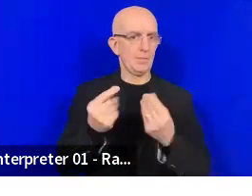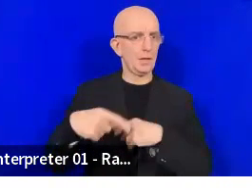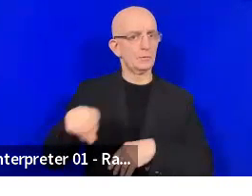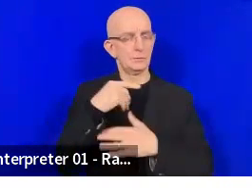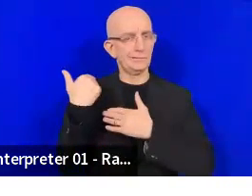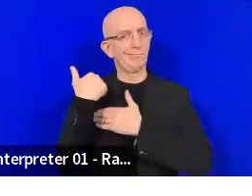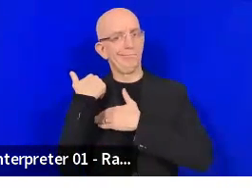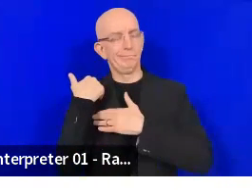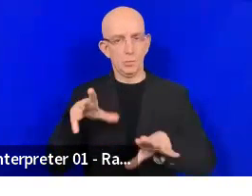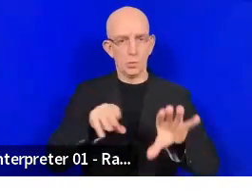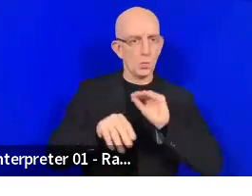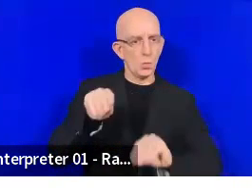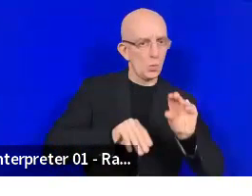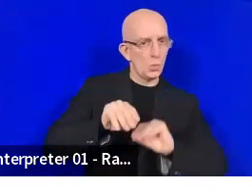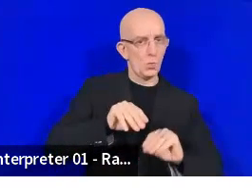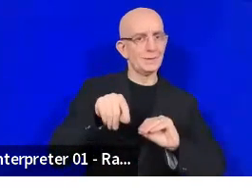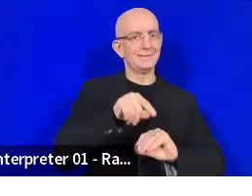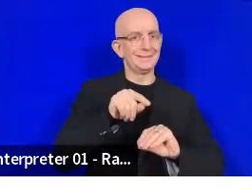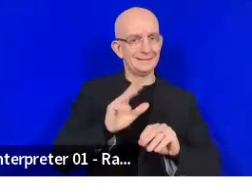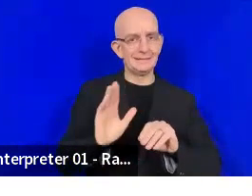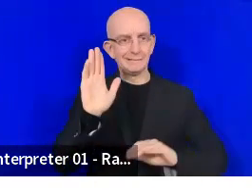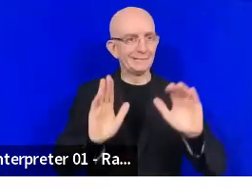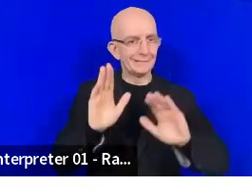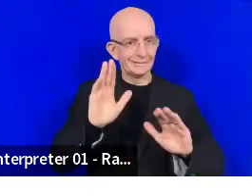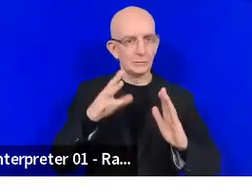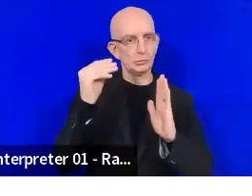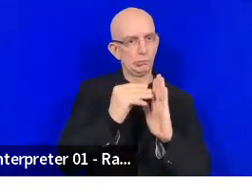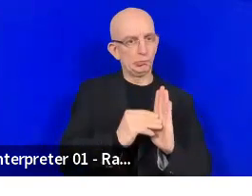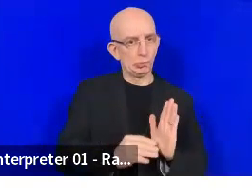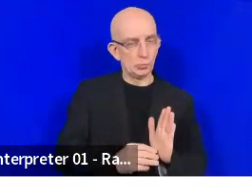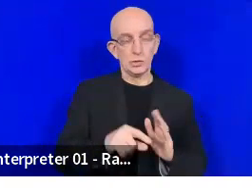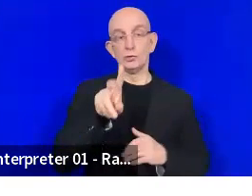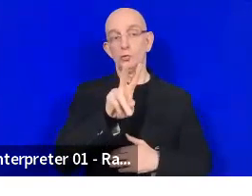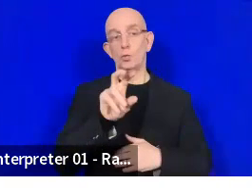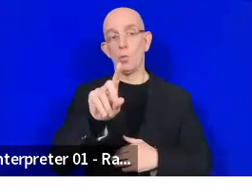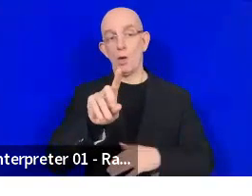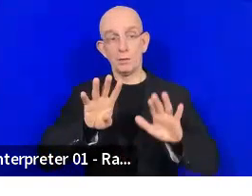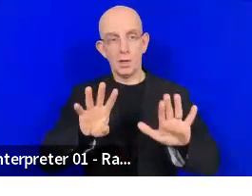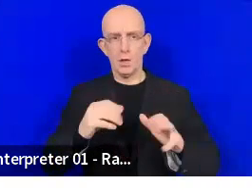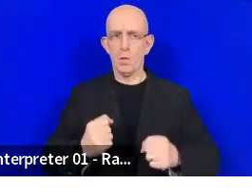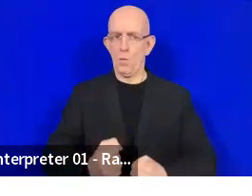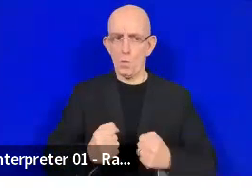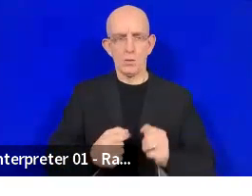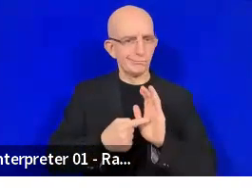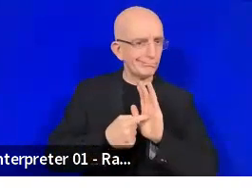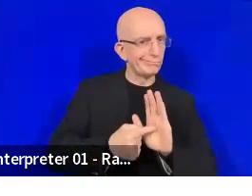So we hope that these demands from the 2023 Action Agenda from the UHC Movement will also